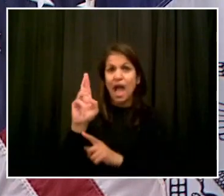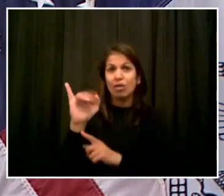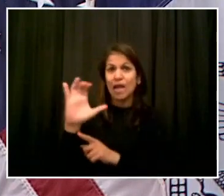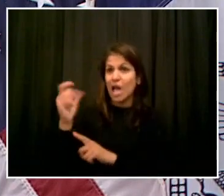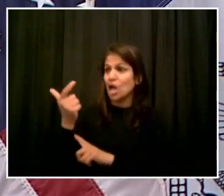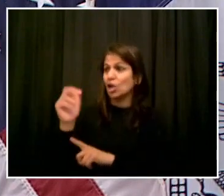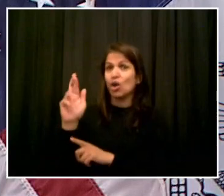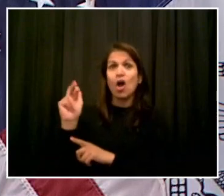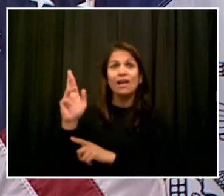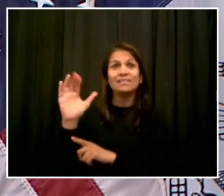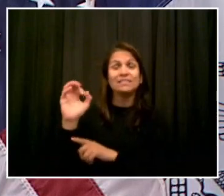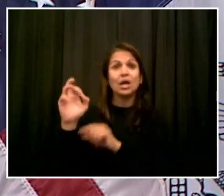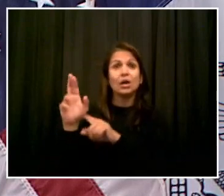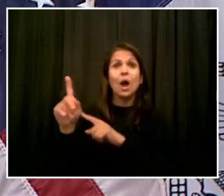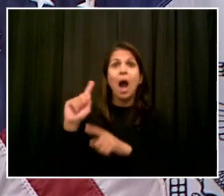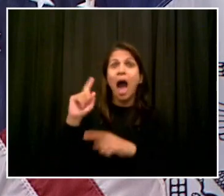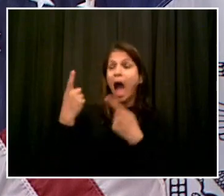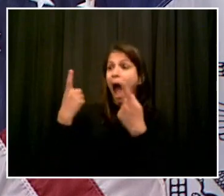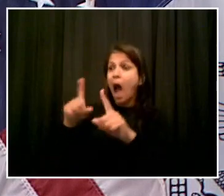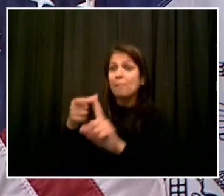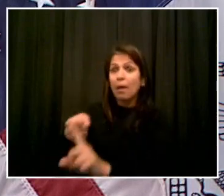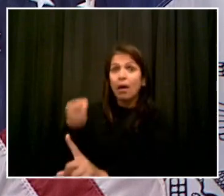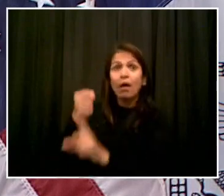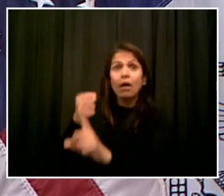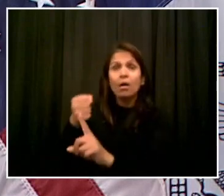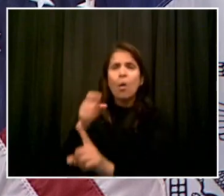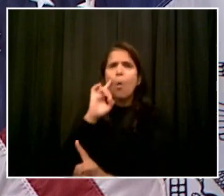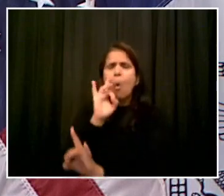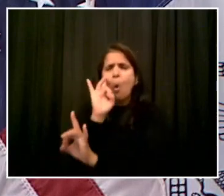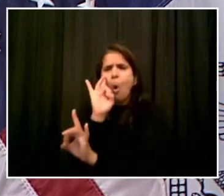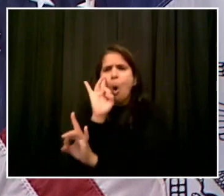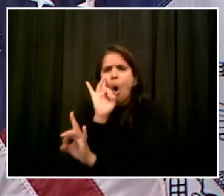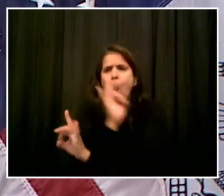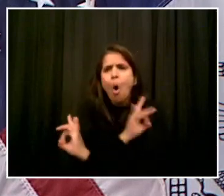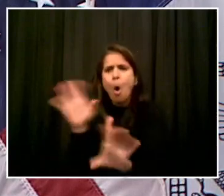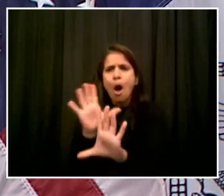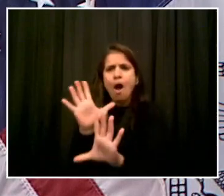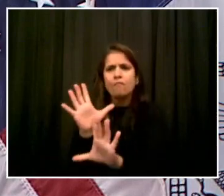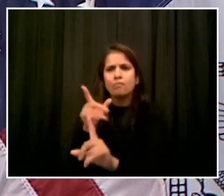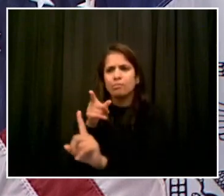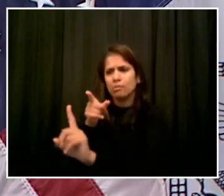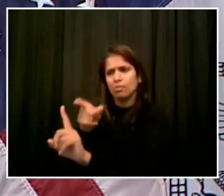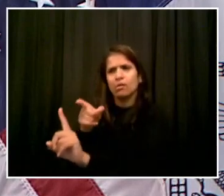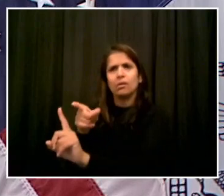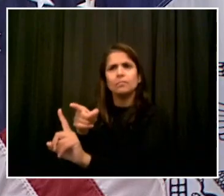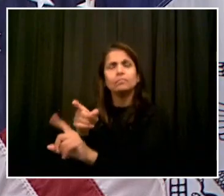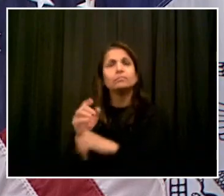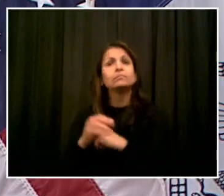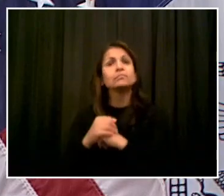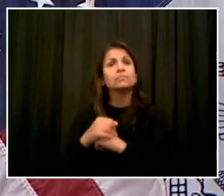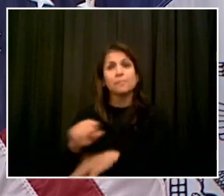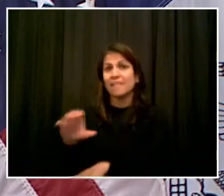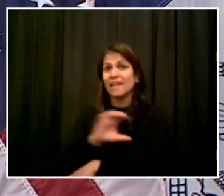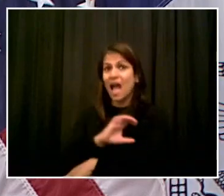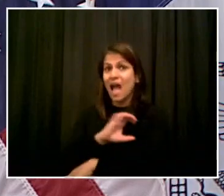LATER RIGHT HERE IN THIS ROOM HAD A PICTURE UP OF THAT INCIDENT AND THE POLICE COMMISSIONER OF